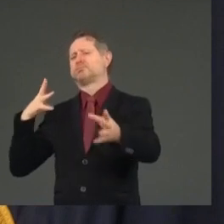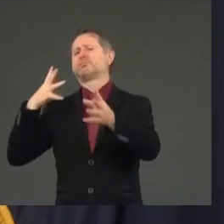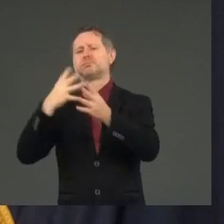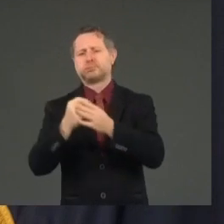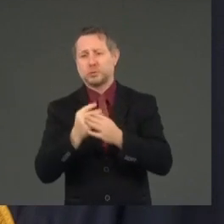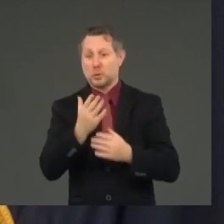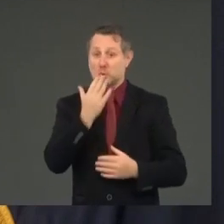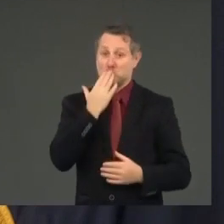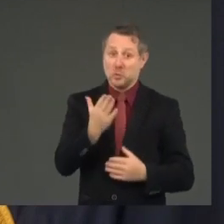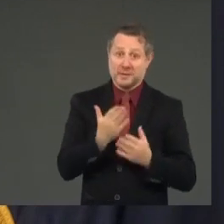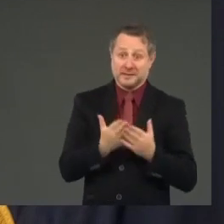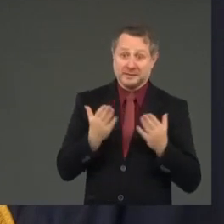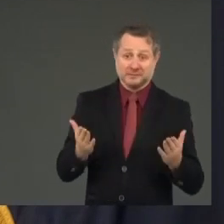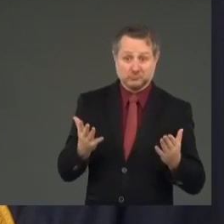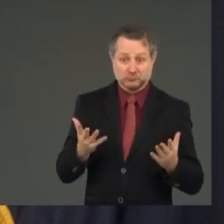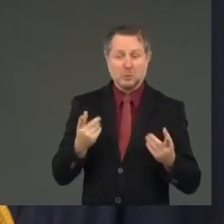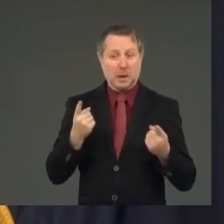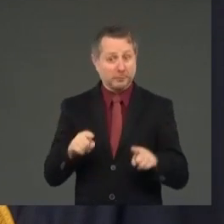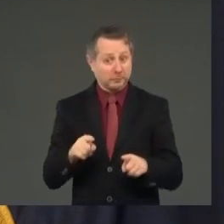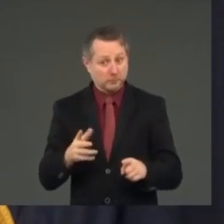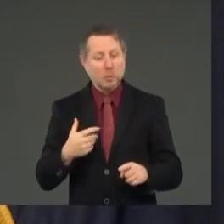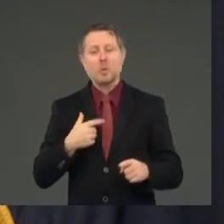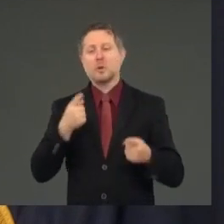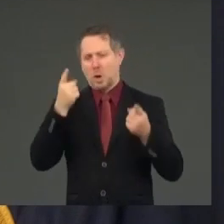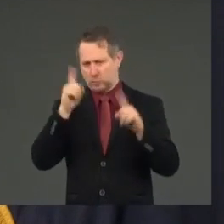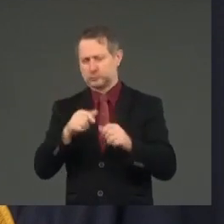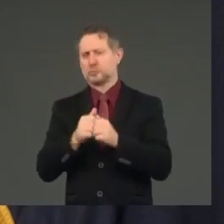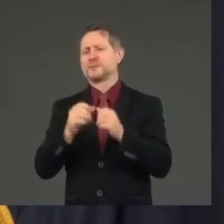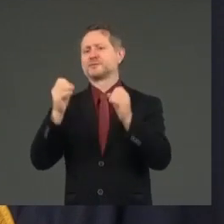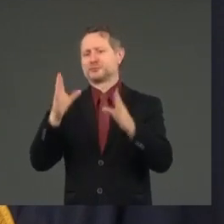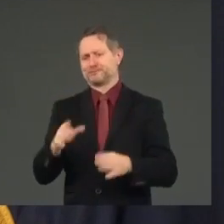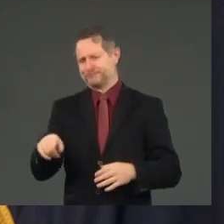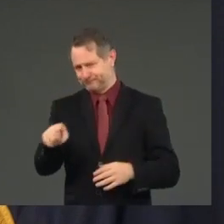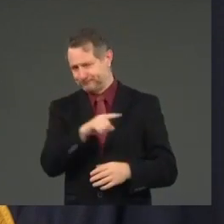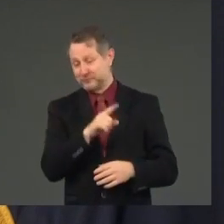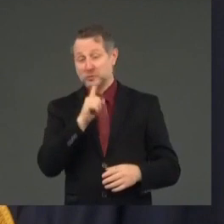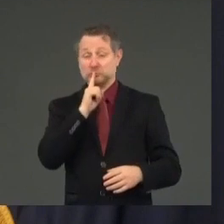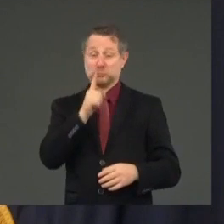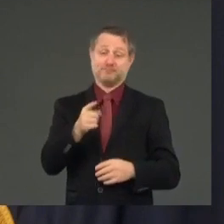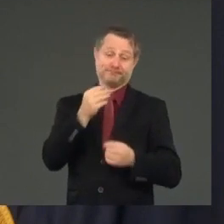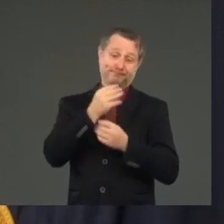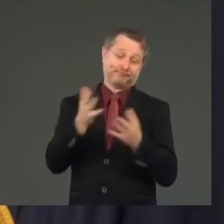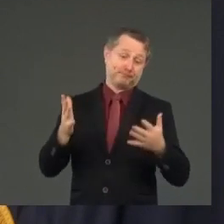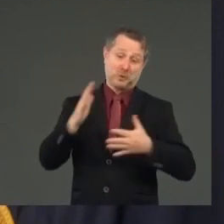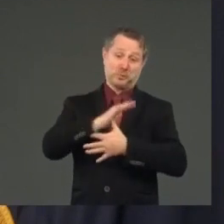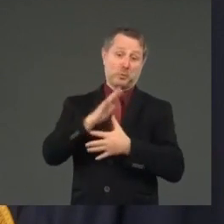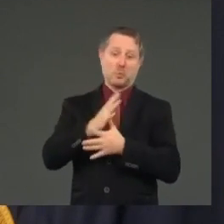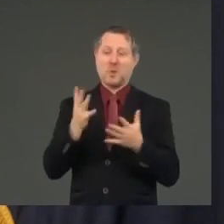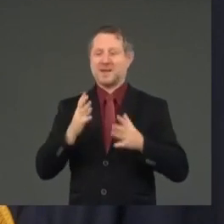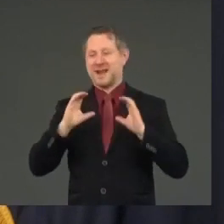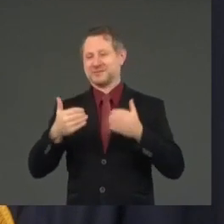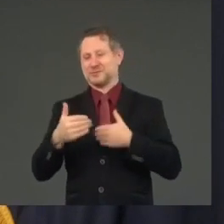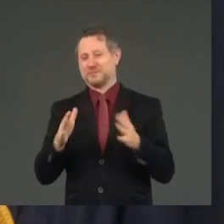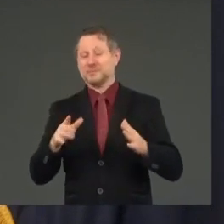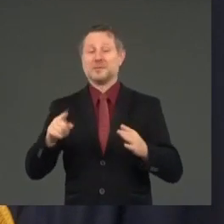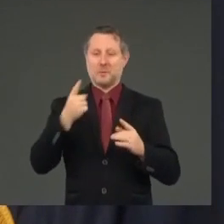INCLUDE DISTANCE LEARNING? YES. REIMAGINE EDUCATION MEANS LOOKING AT WHAT HAPPENS AND WHAT CAN WE LEARN THAT'S POSITIVE.